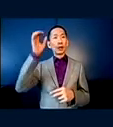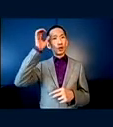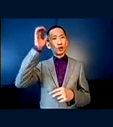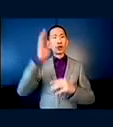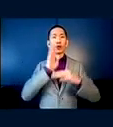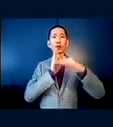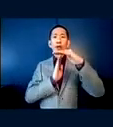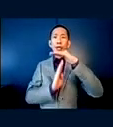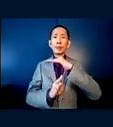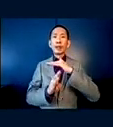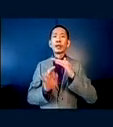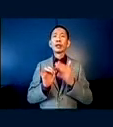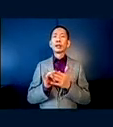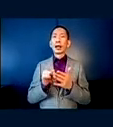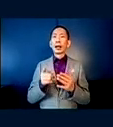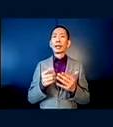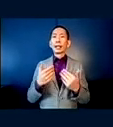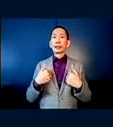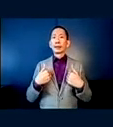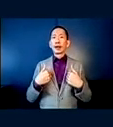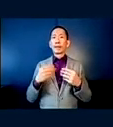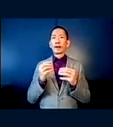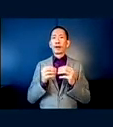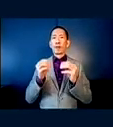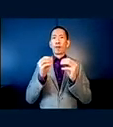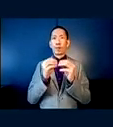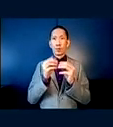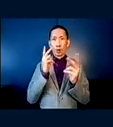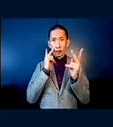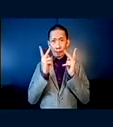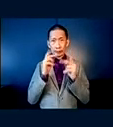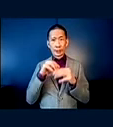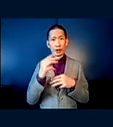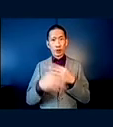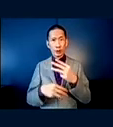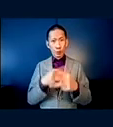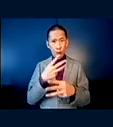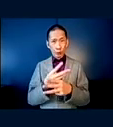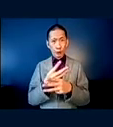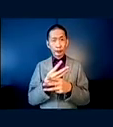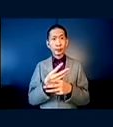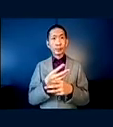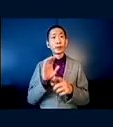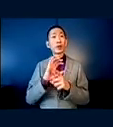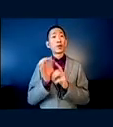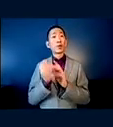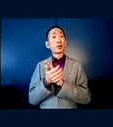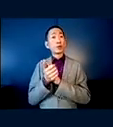CULTURAL HUMILITY IS ANOTHER CONSTRUCT THAT HAS BEEN GAINING INCREASING VISIBILITY IN THE